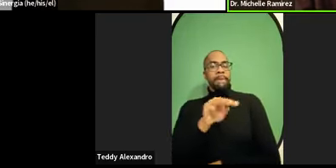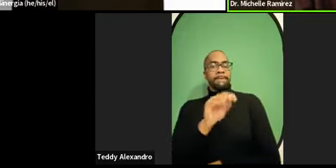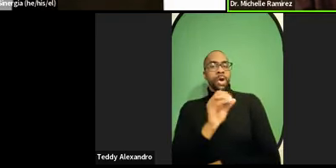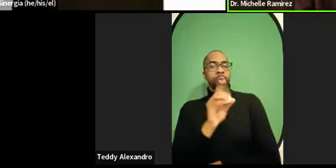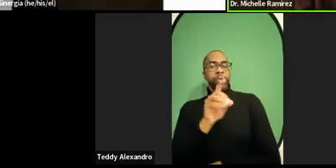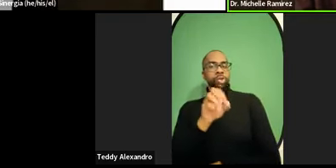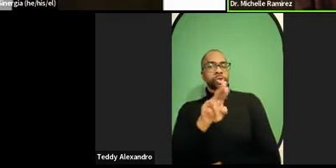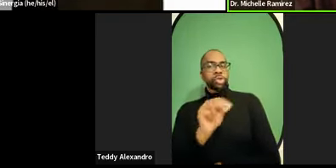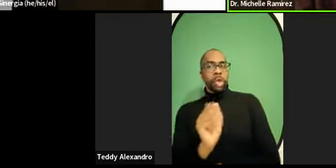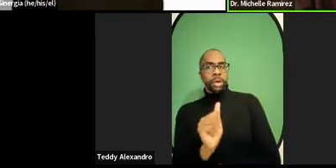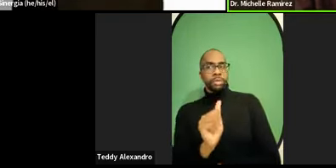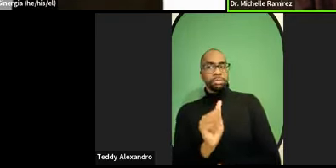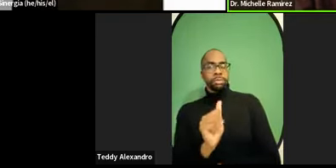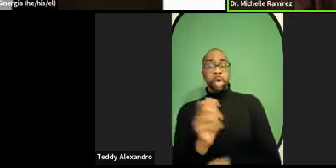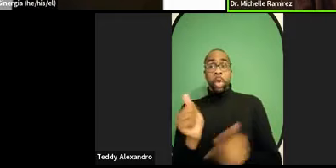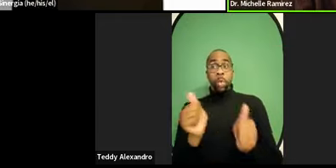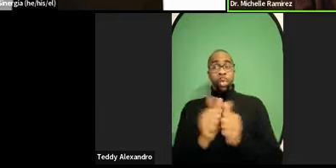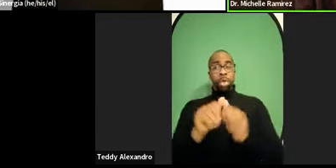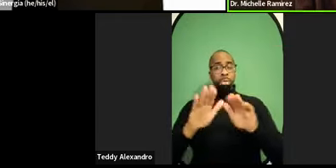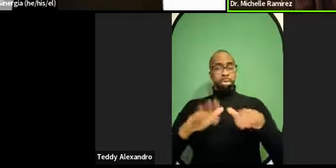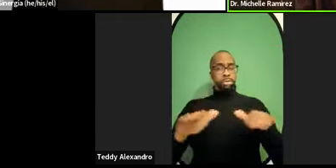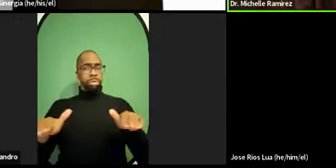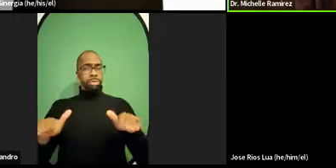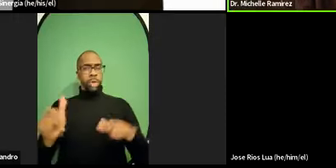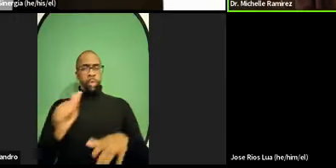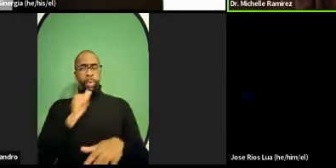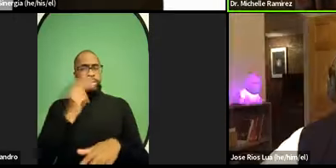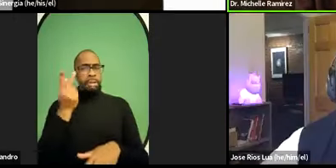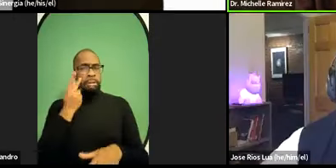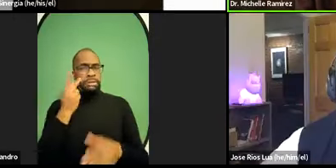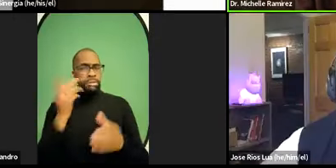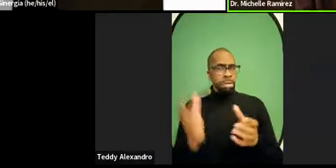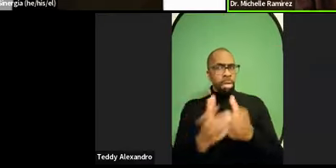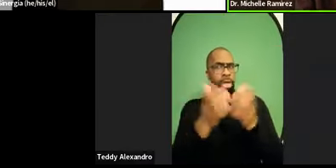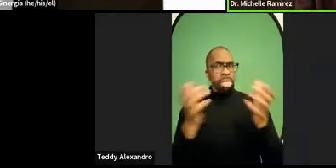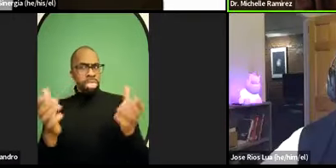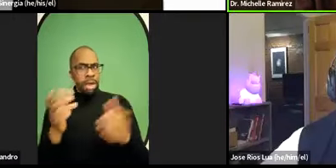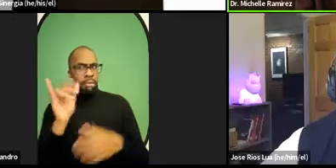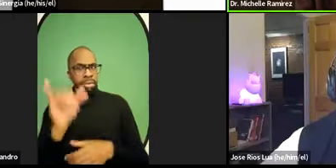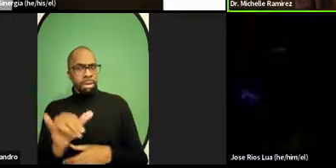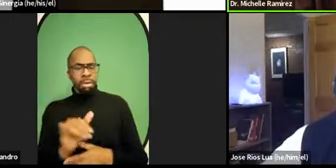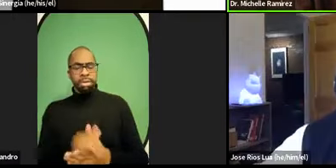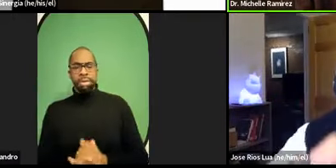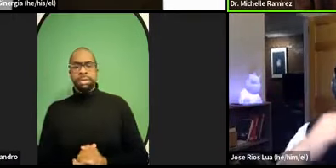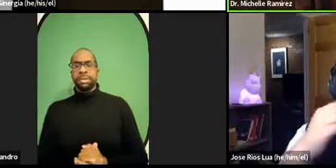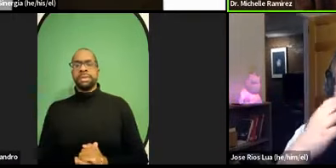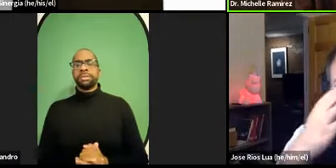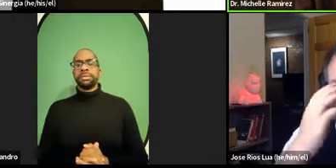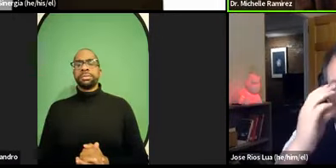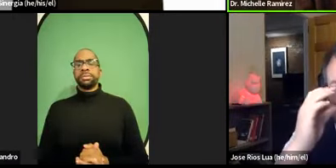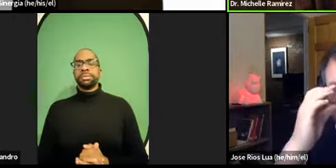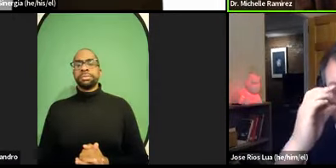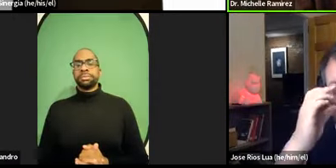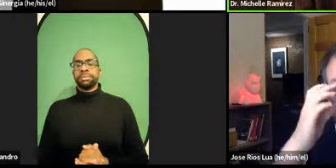and so far with. h the kids. Um, well h the kids, and we haven't really the kids, and we haven't really seen. cases cases reported on